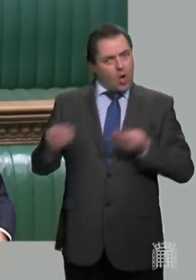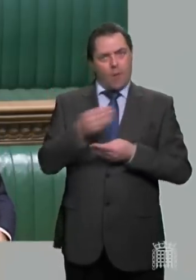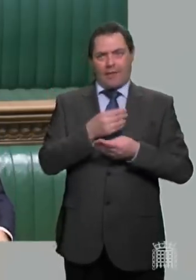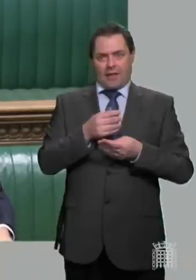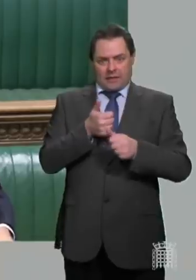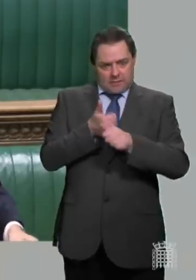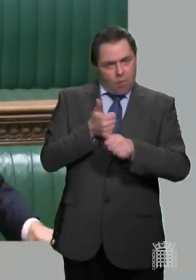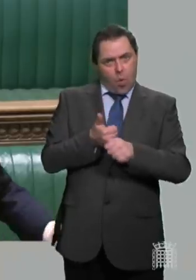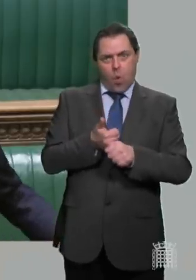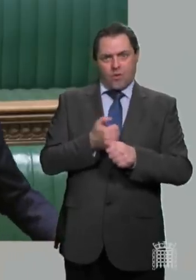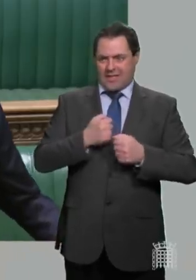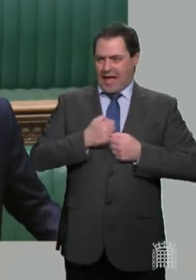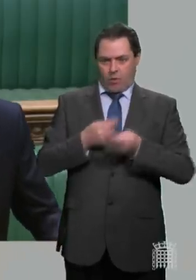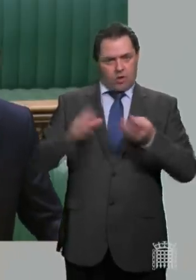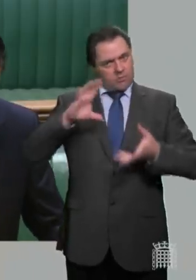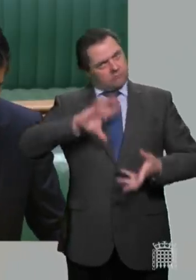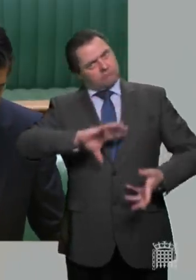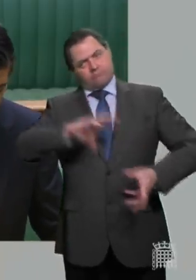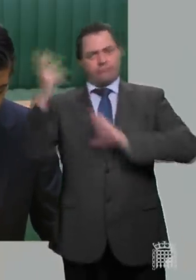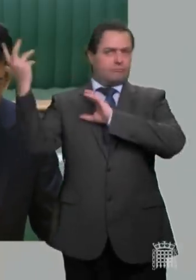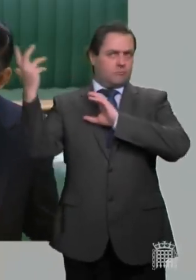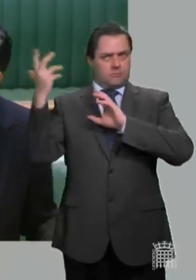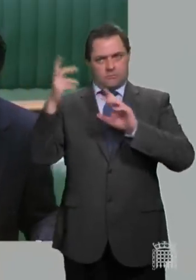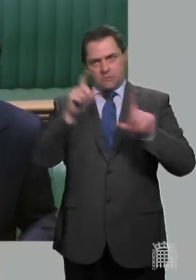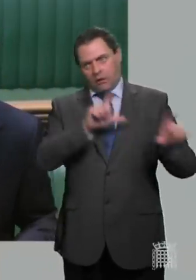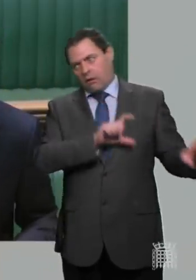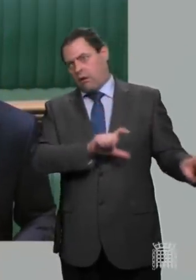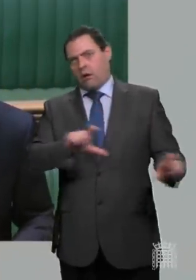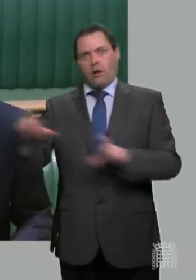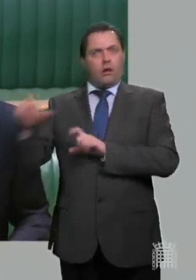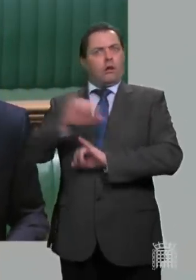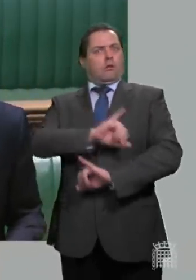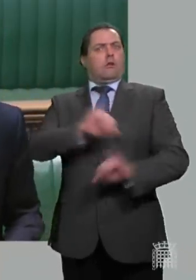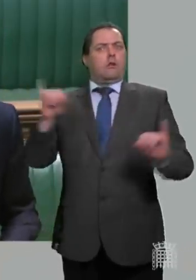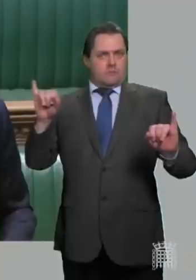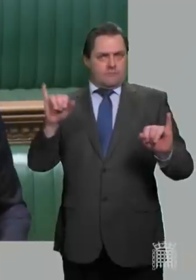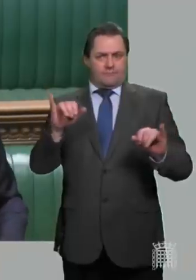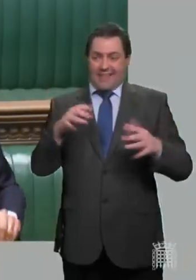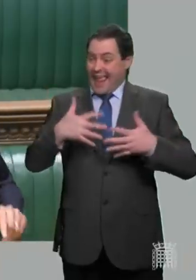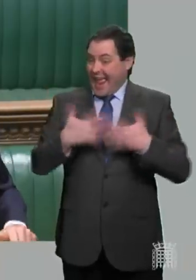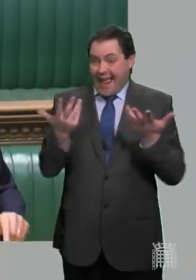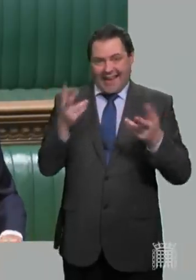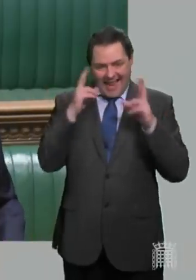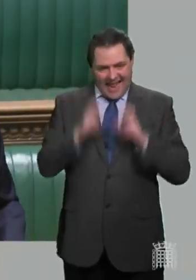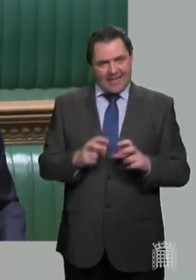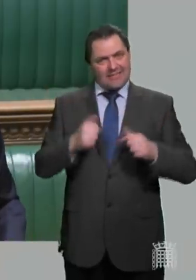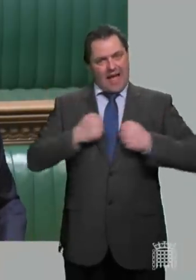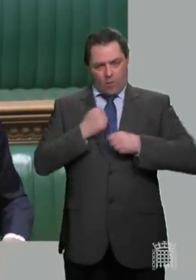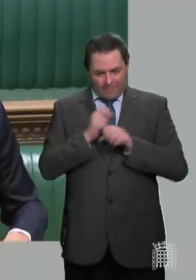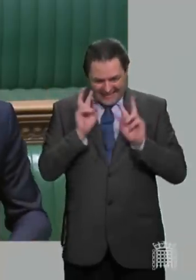this country has ever faced, and by any objective analysis, this Government have delivered